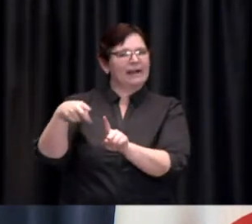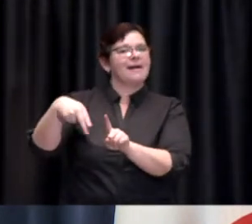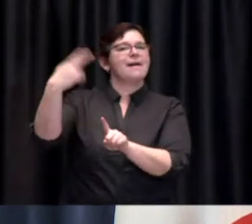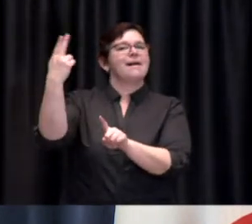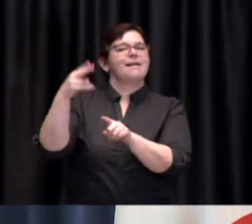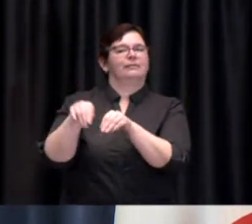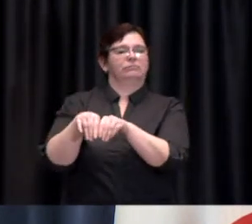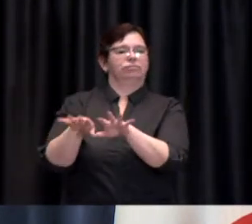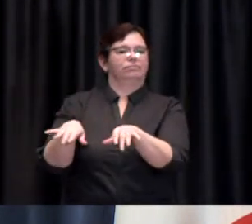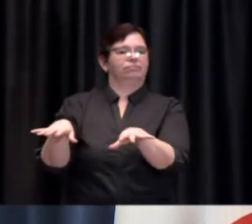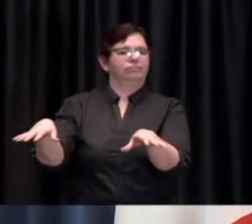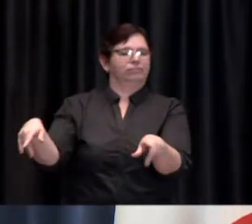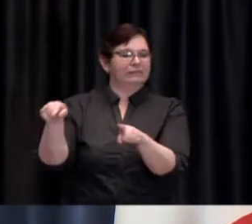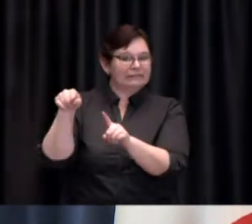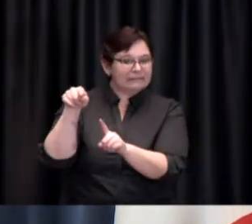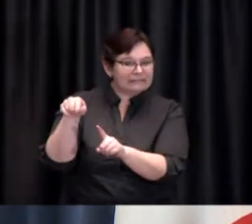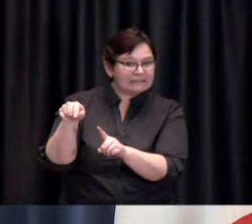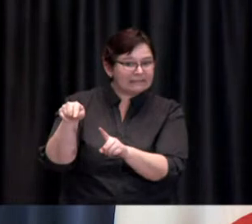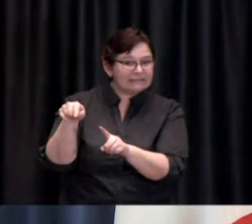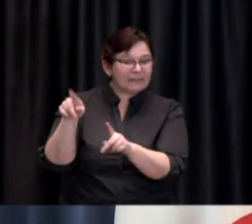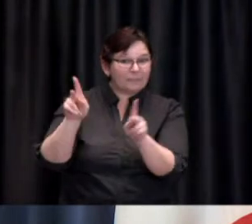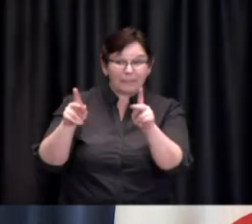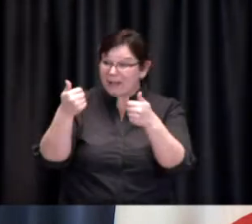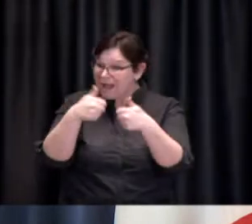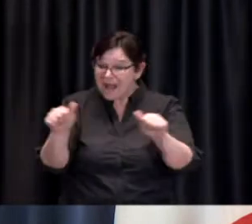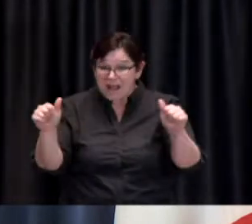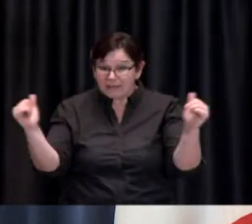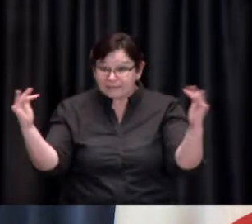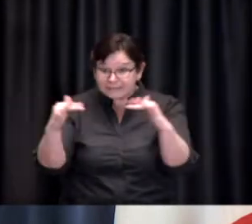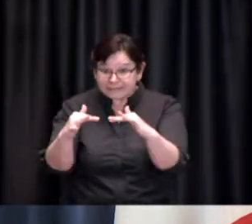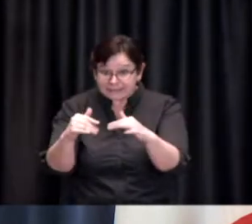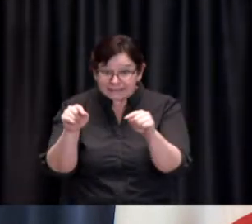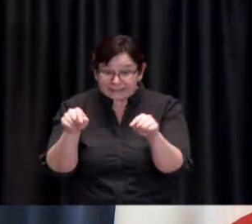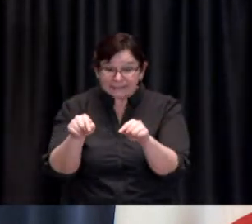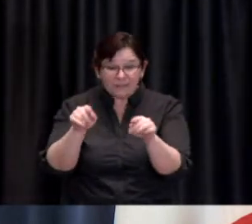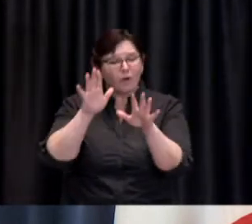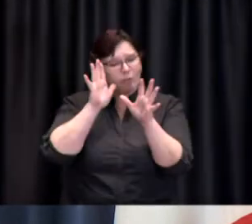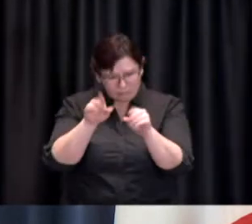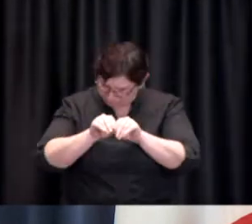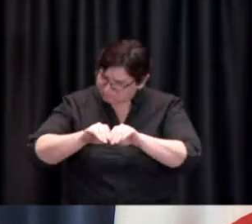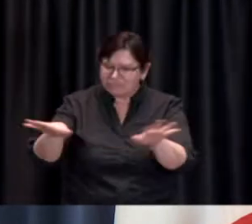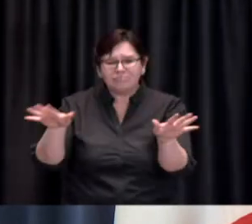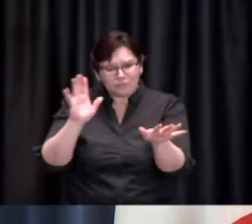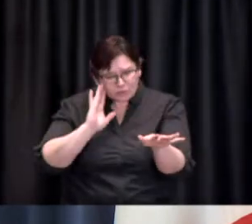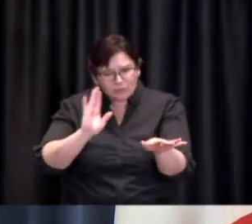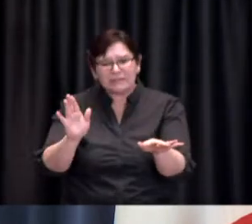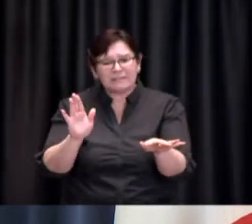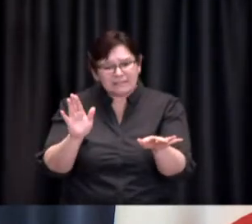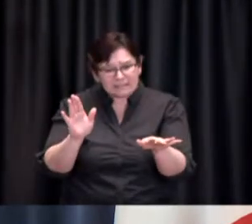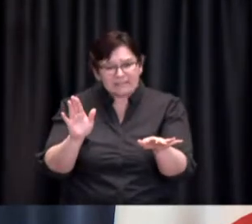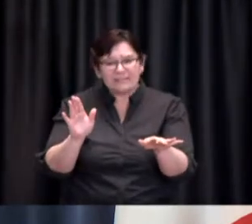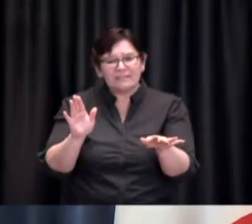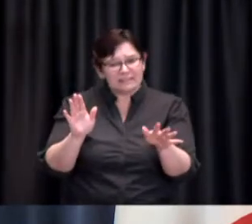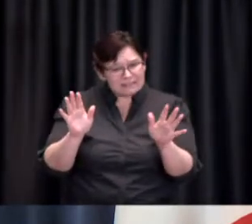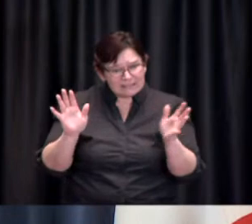where there are people together is an opportunity for virus to spread. So certainly we expected that as schools returned